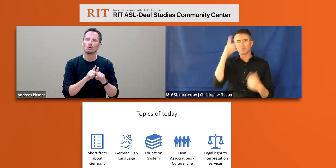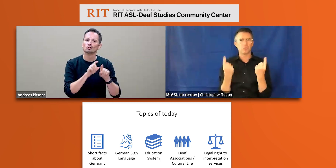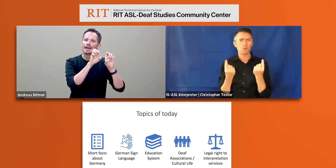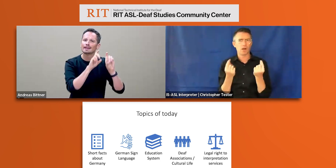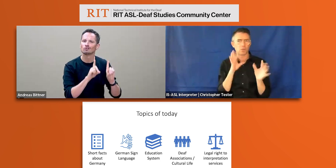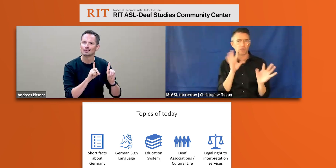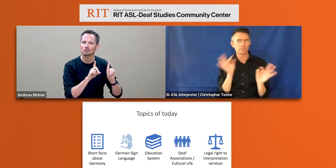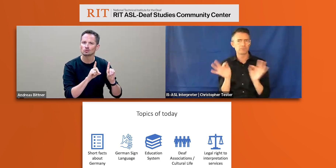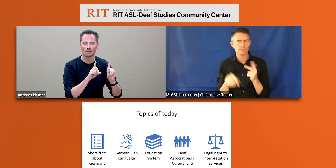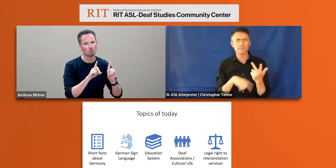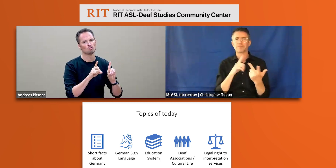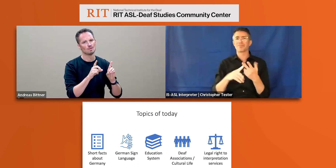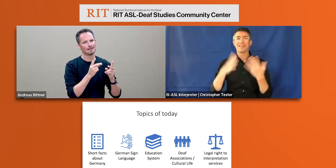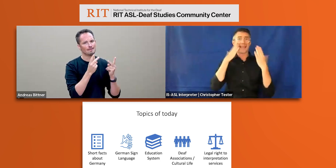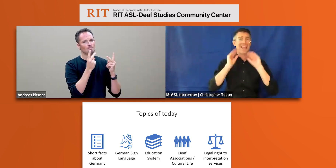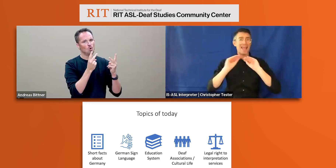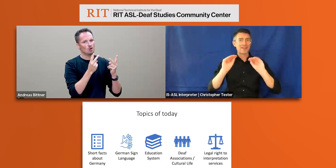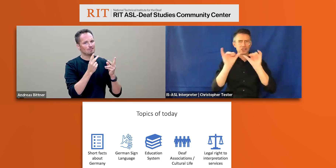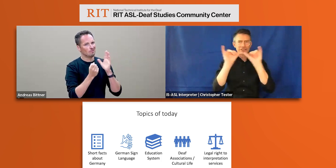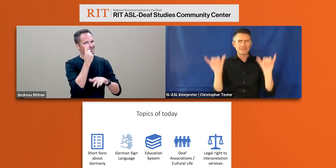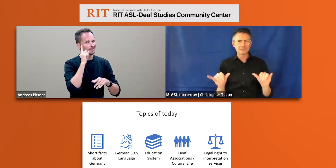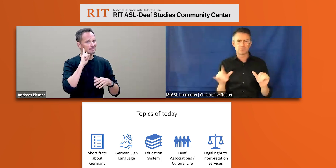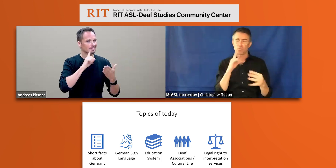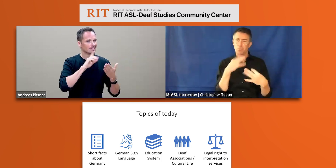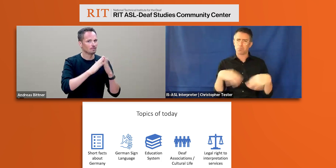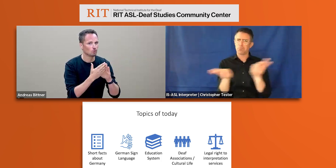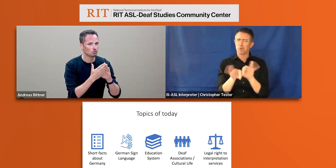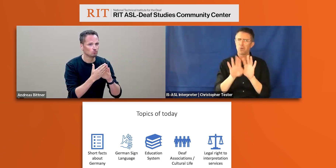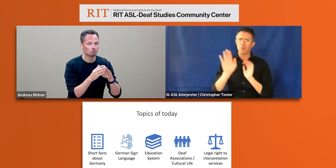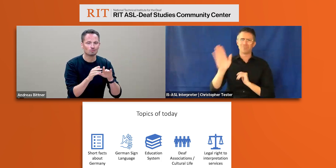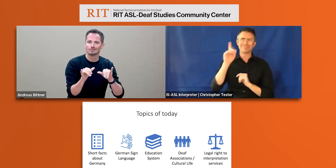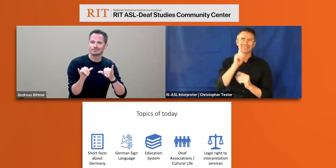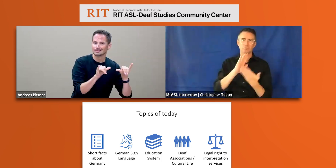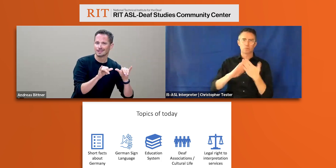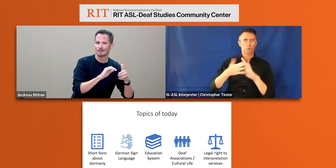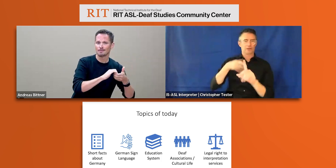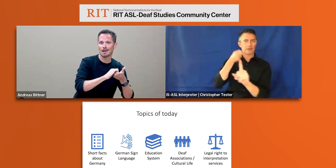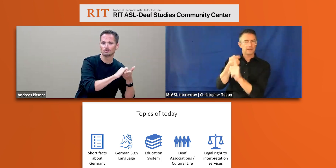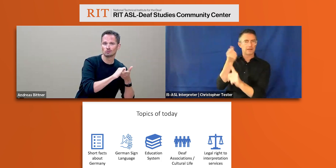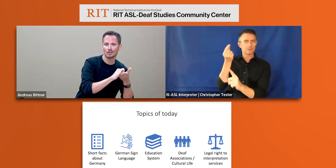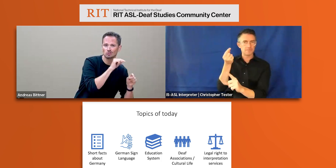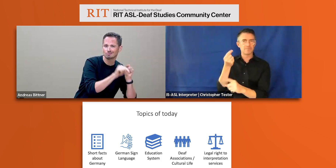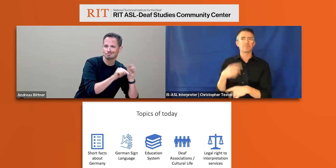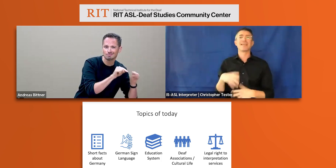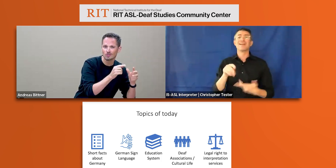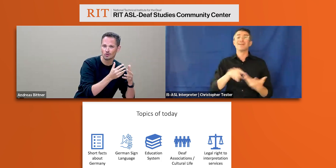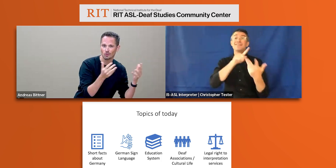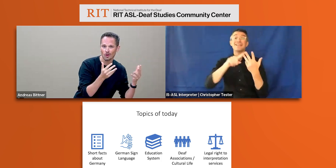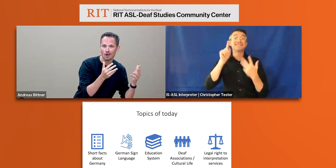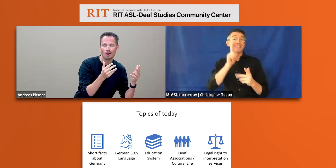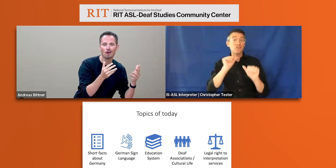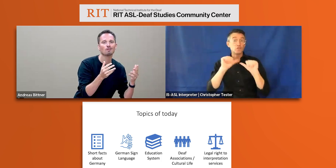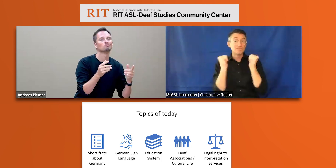some facts about Germany... the education system, German Sign Language,